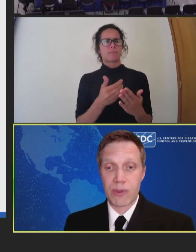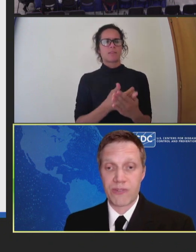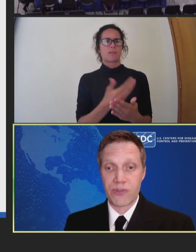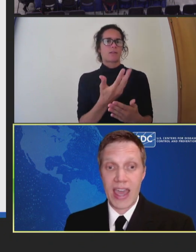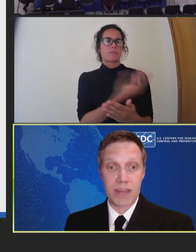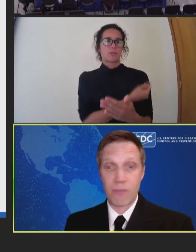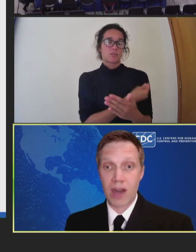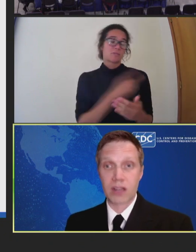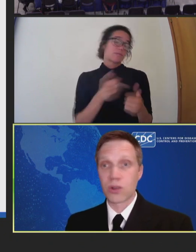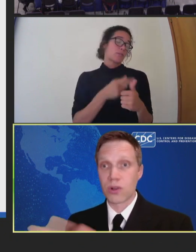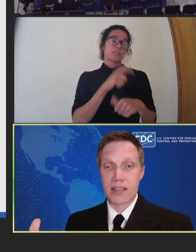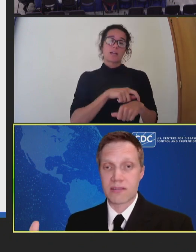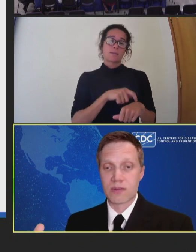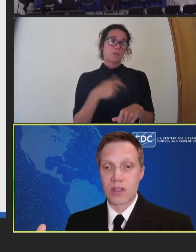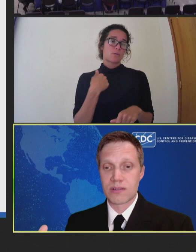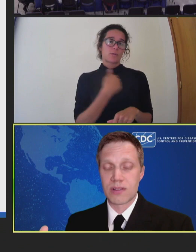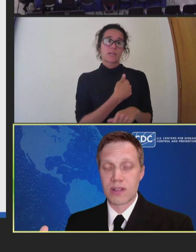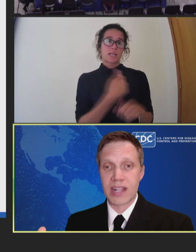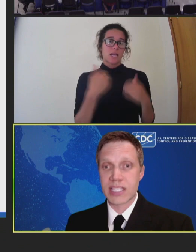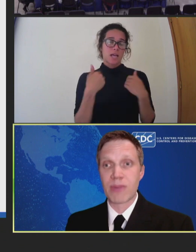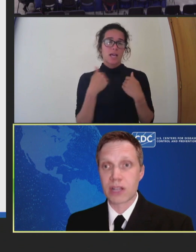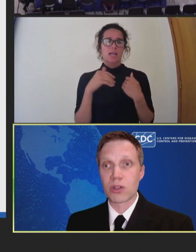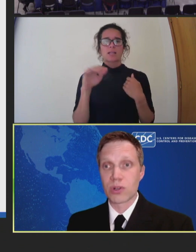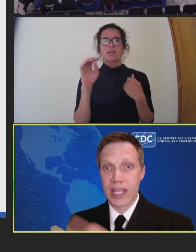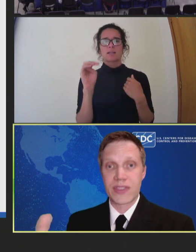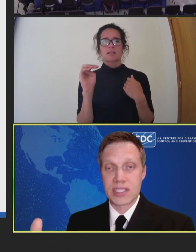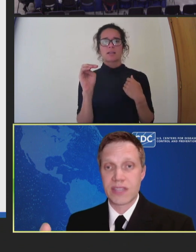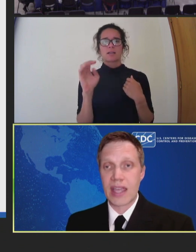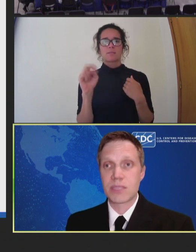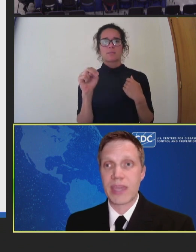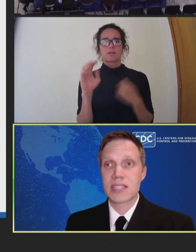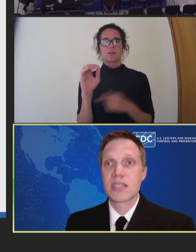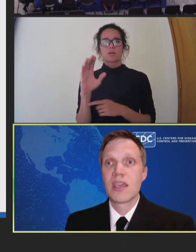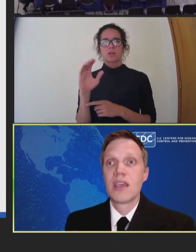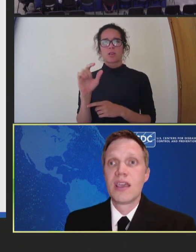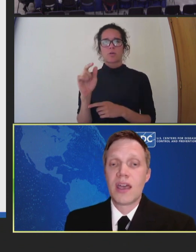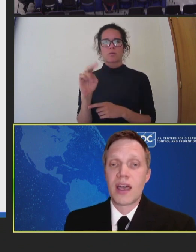we've sort of had a monoclonal -- longing for monoclonal like this in that space.